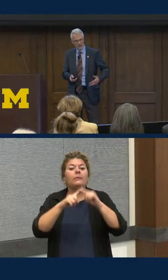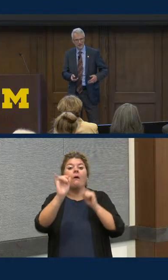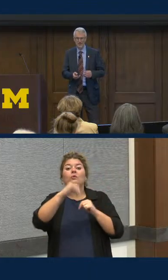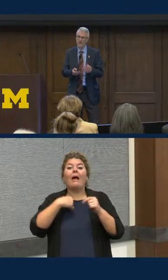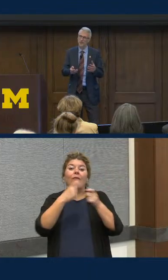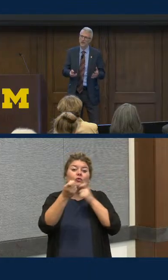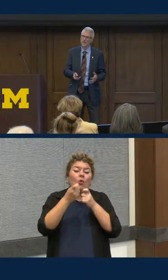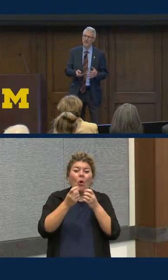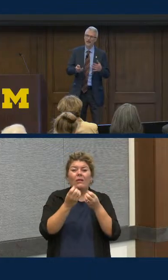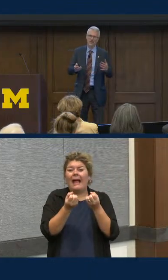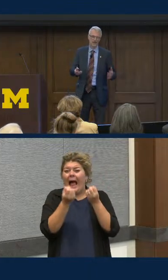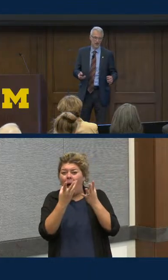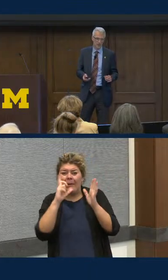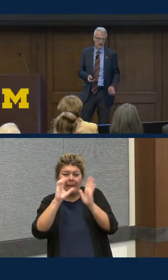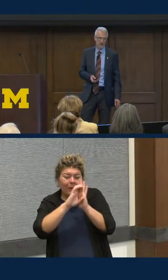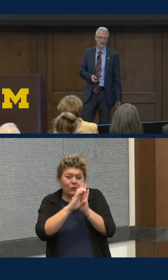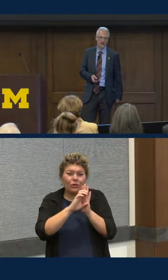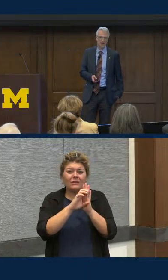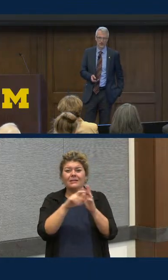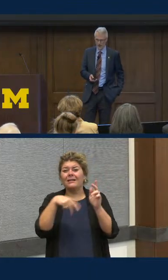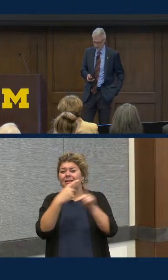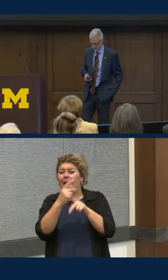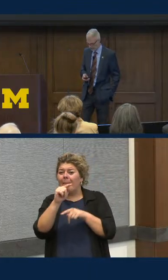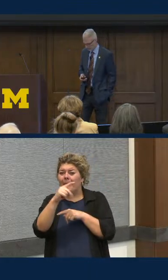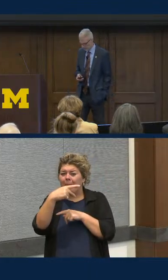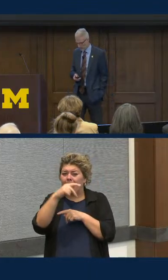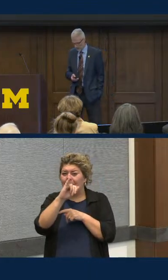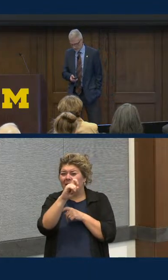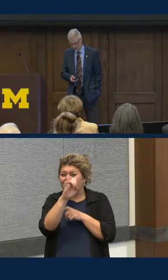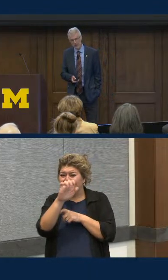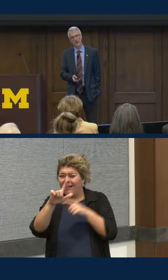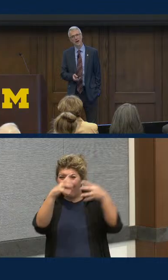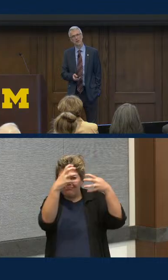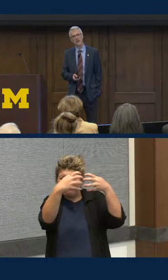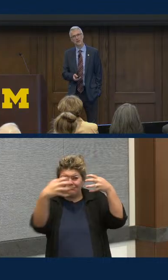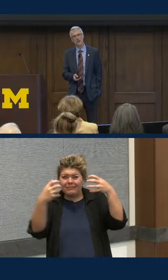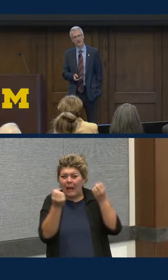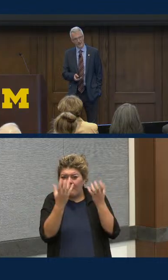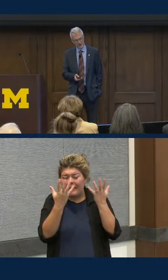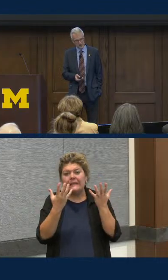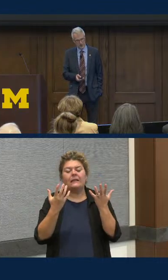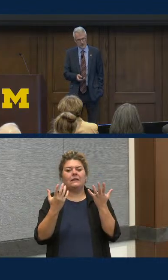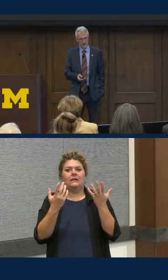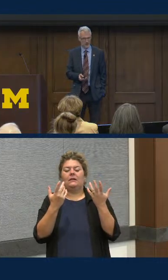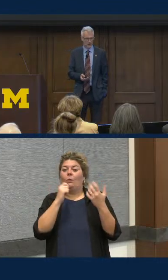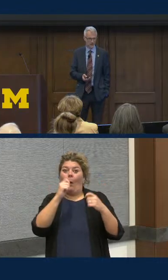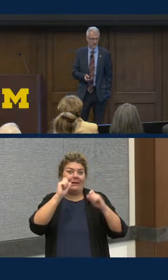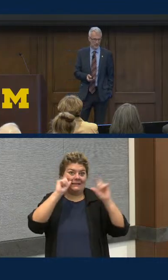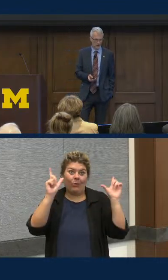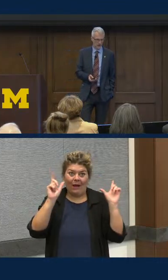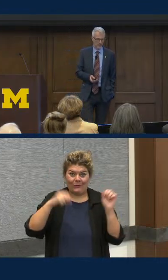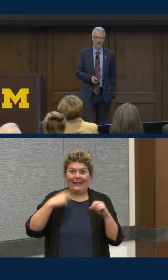of slices, pixel size and contrast you want. You would